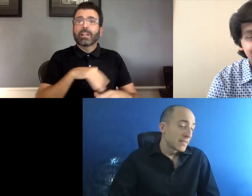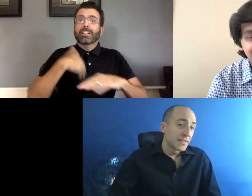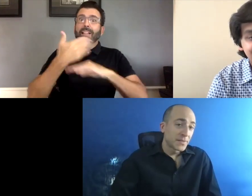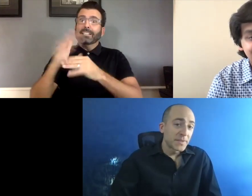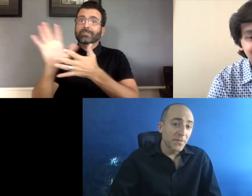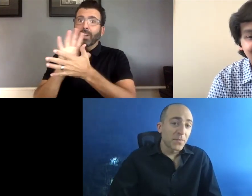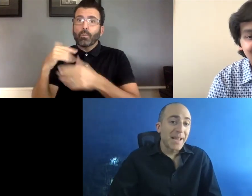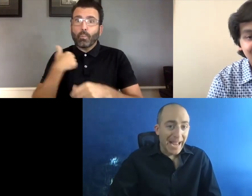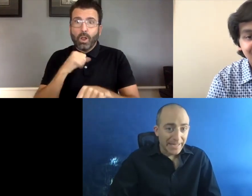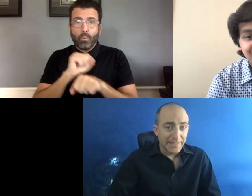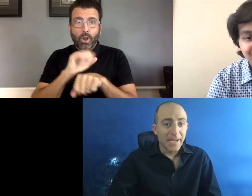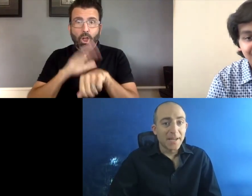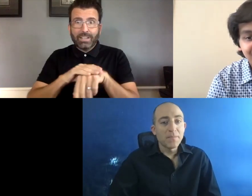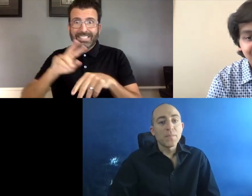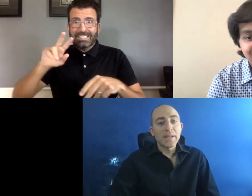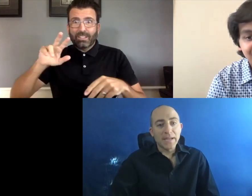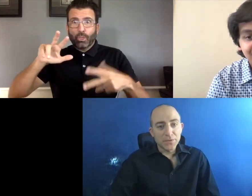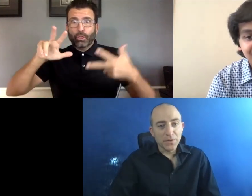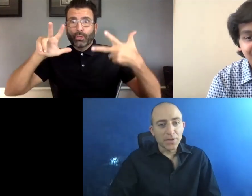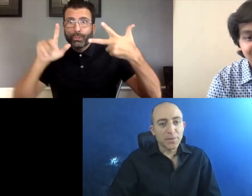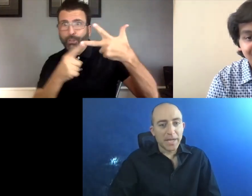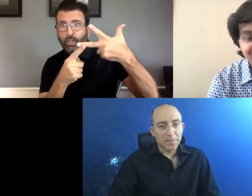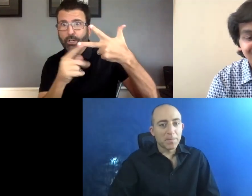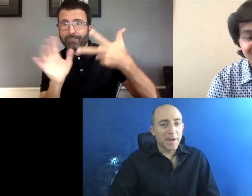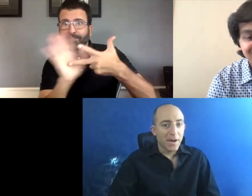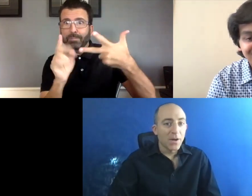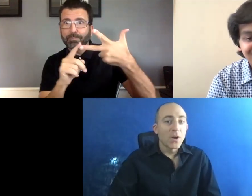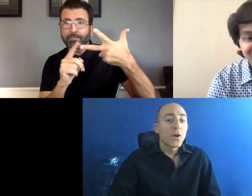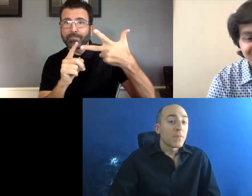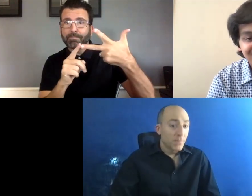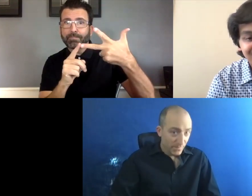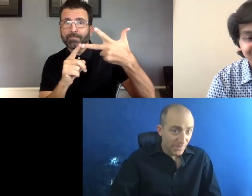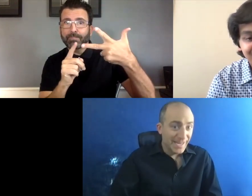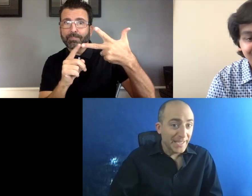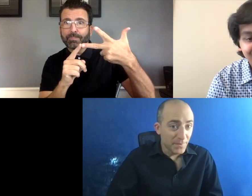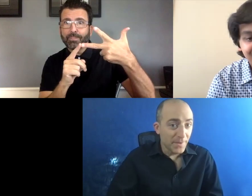this was different, we had time; we got to rehearse; we got to prepare. For my next movie,